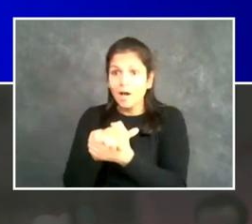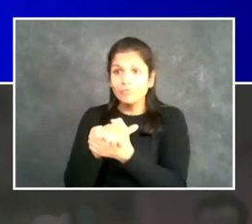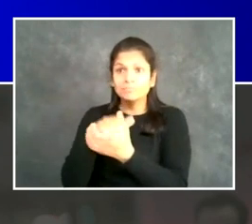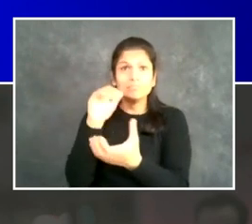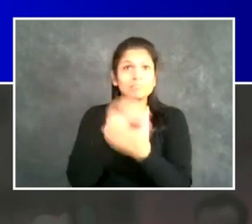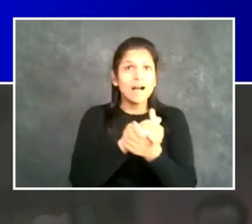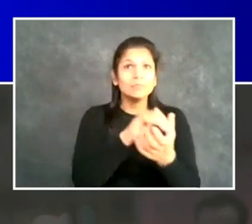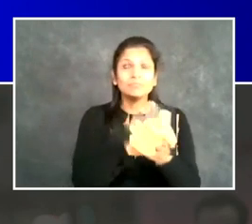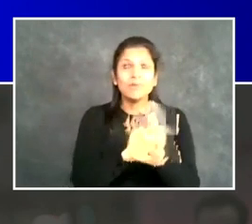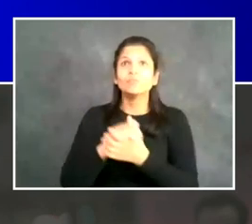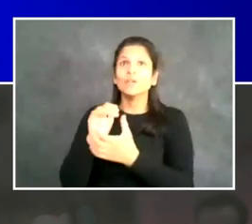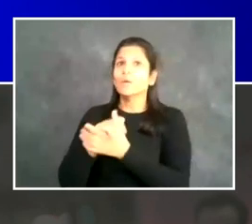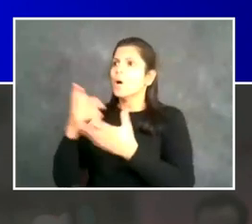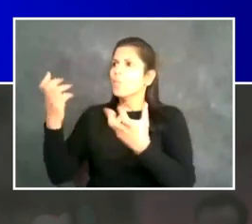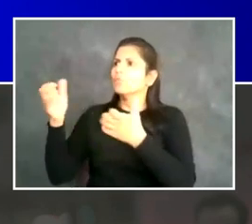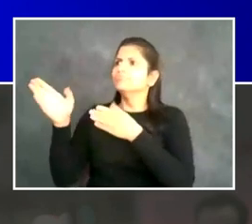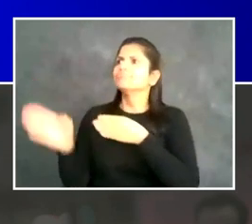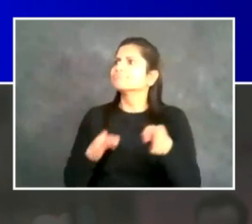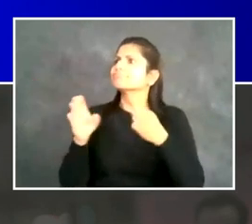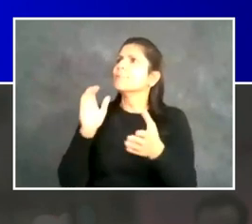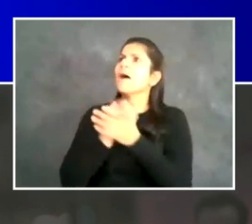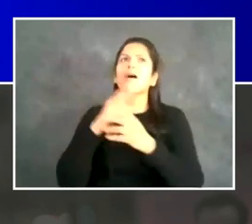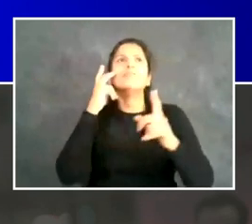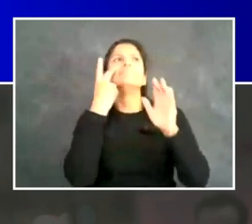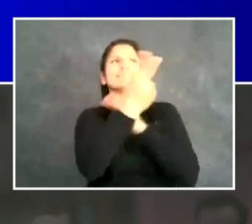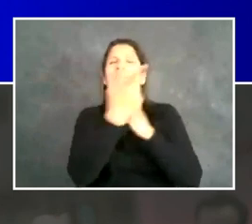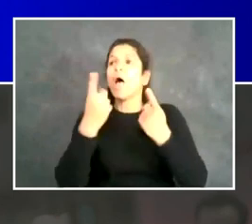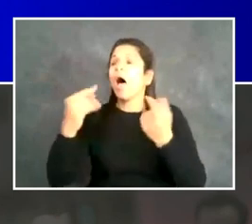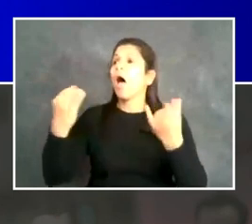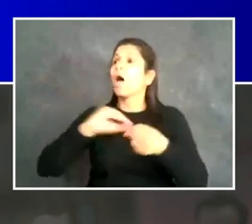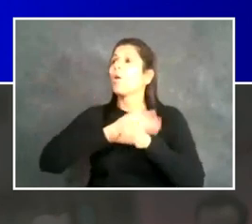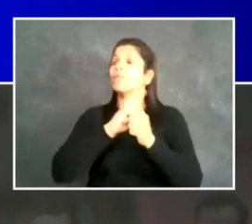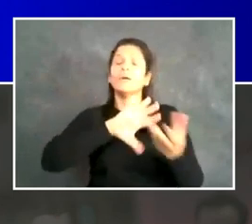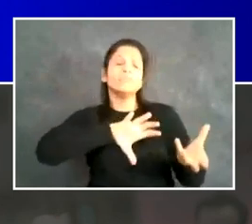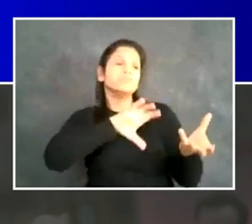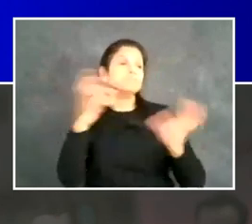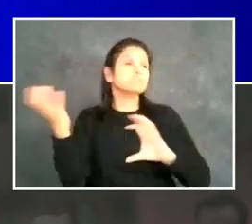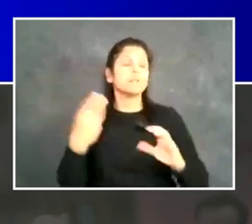MARRIED.